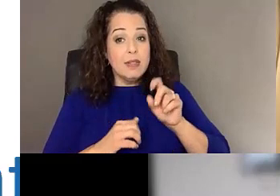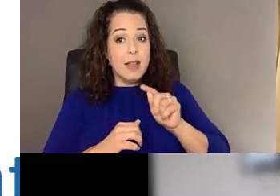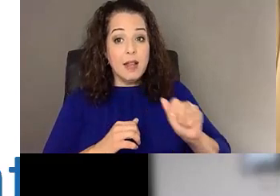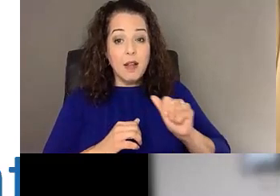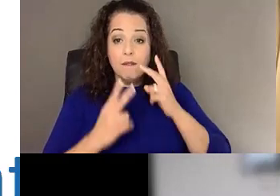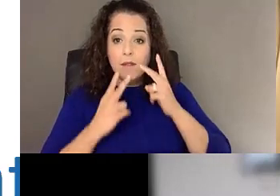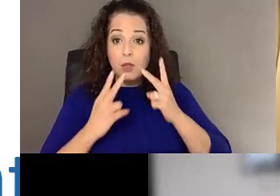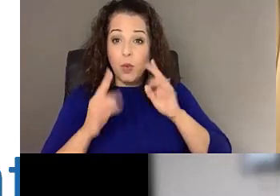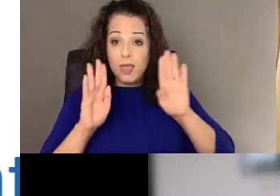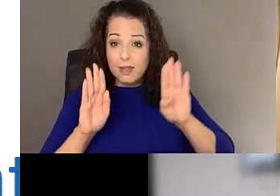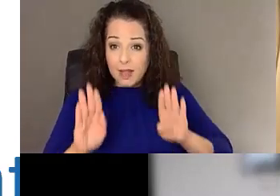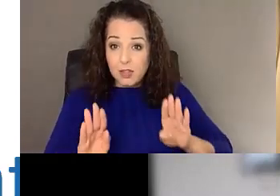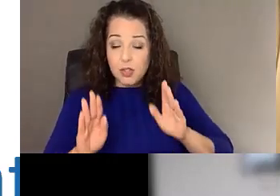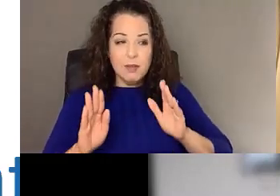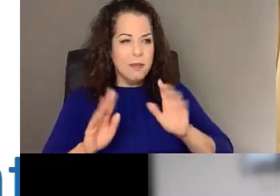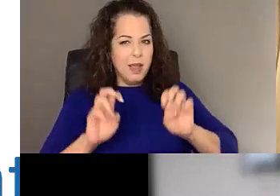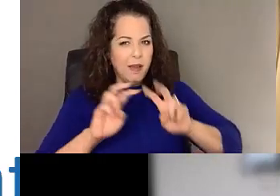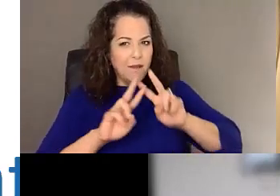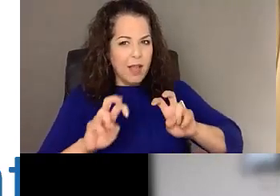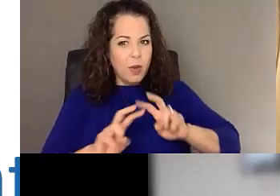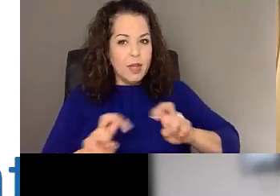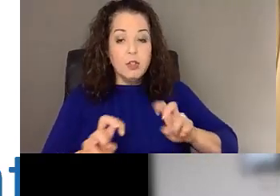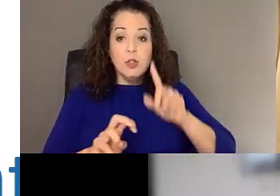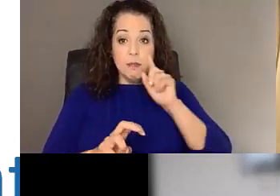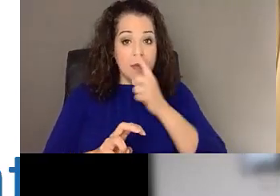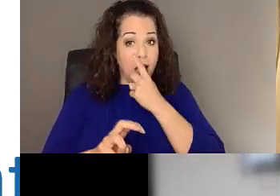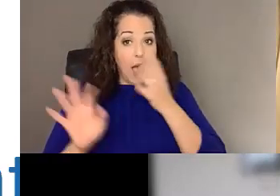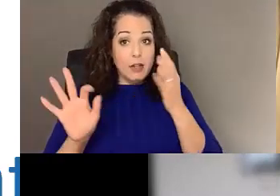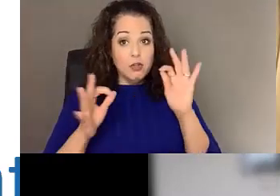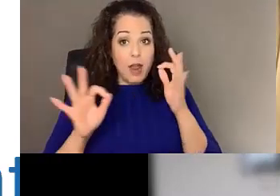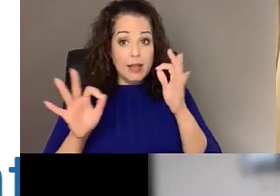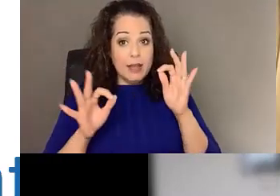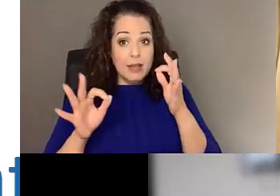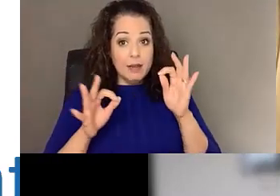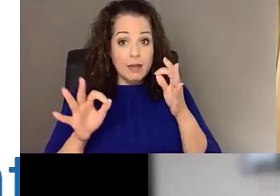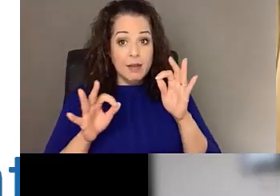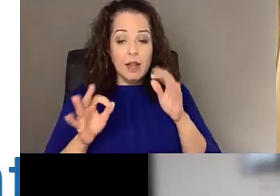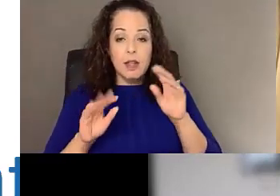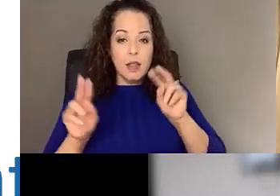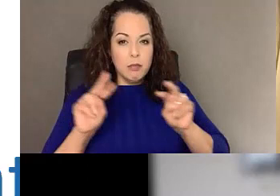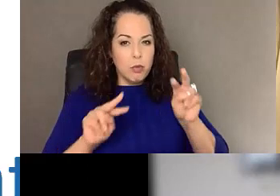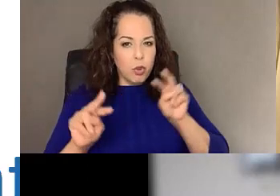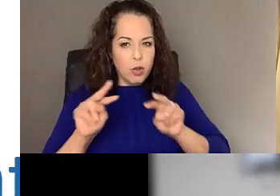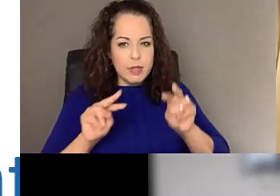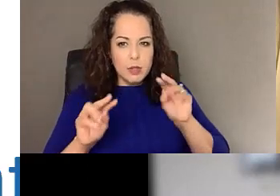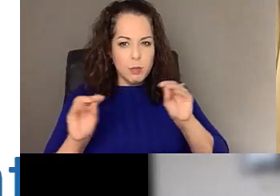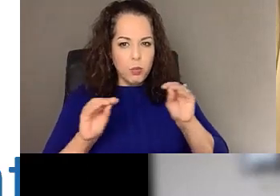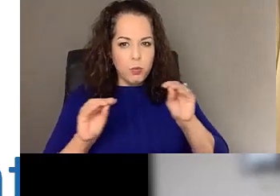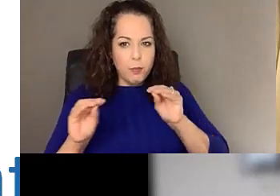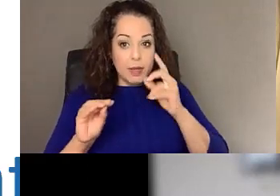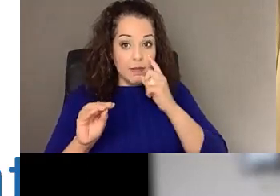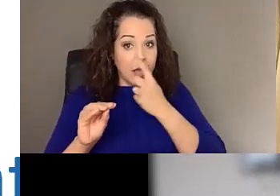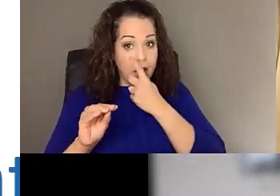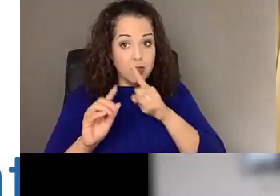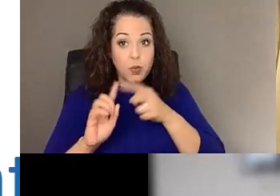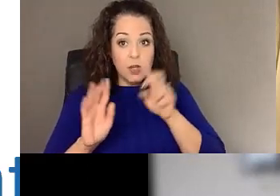researchers used eye tracking. So they look looked at the movement of participants' eyes when reading the data visualizations.